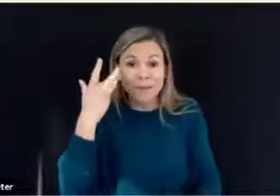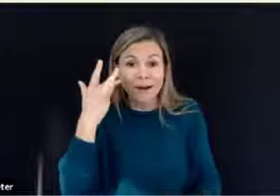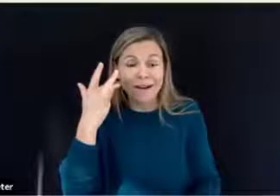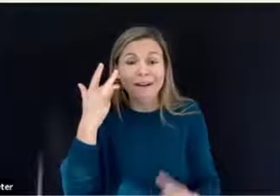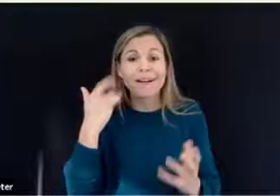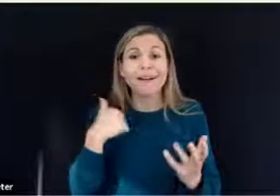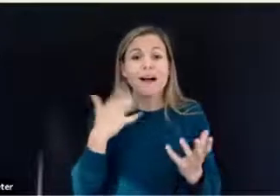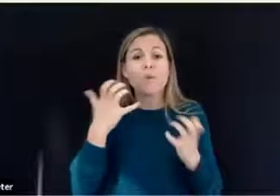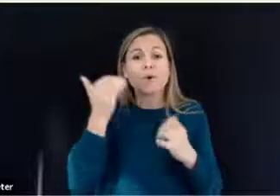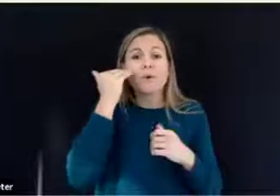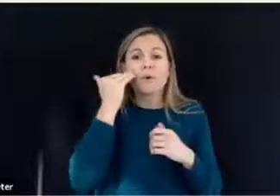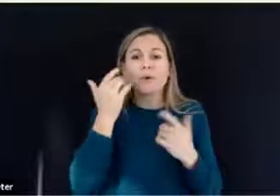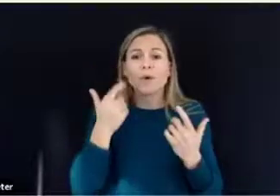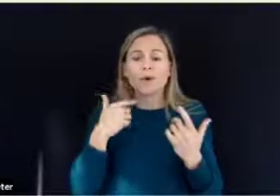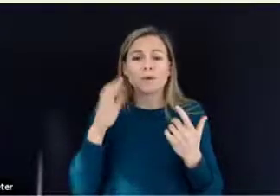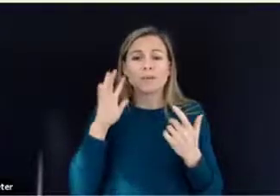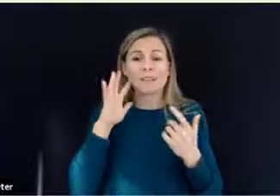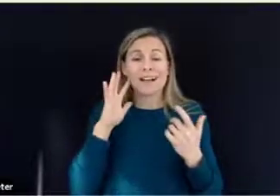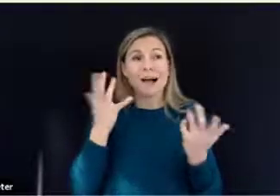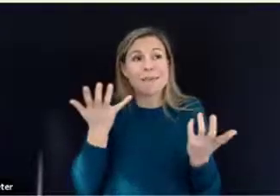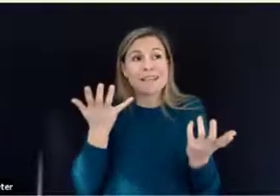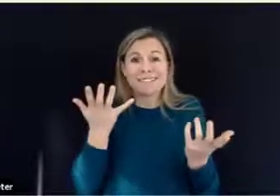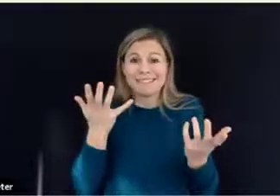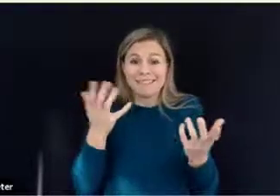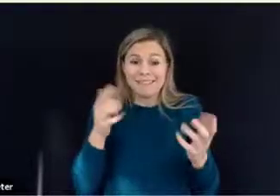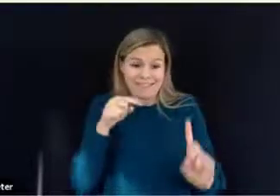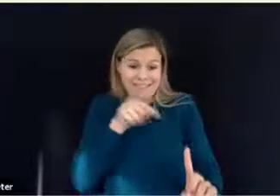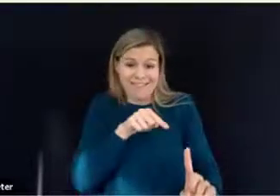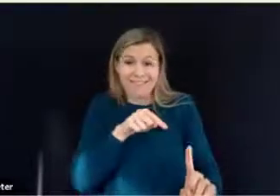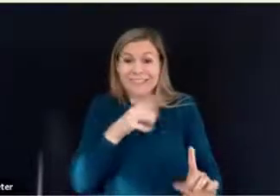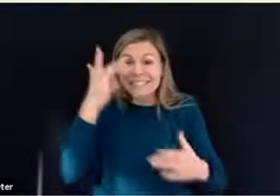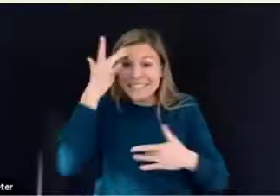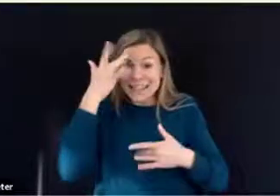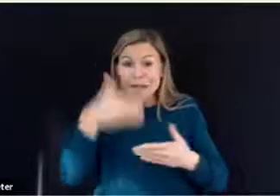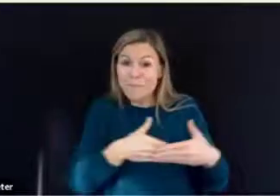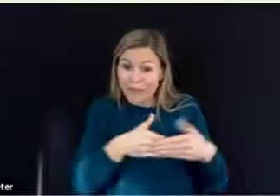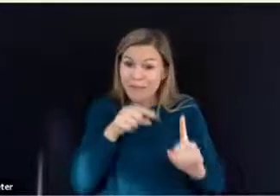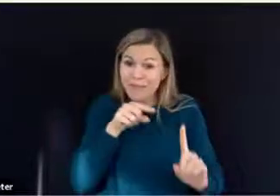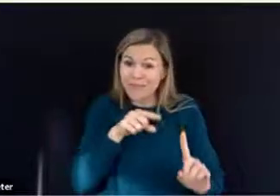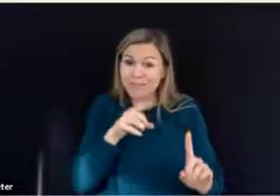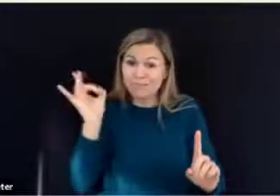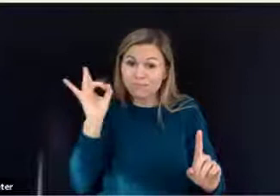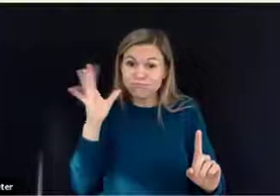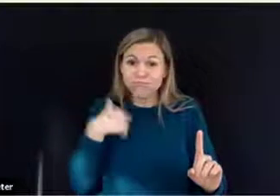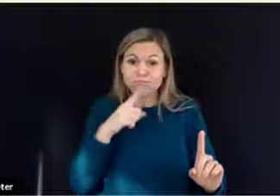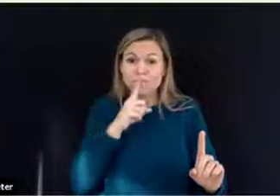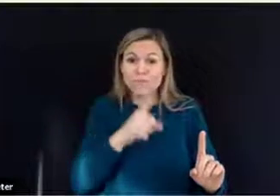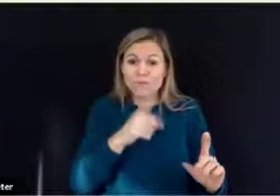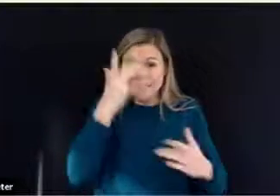that sounds pretty like a pretty sick baby, and he was, and yet he just turned 21-years-old.